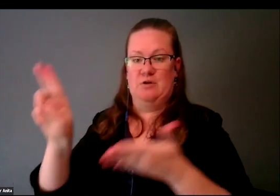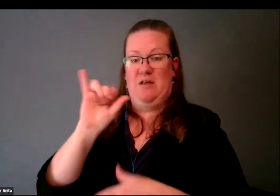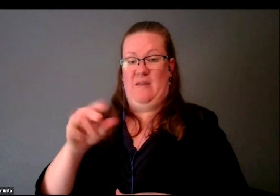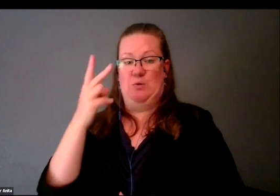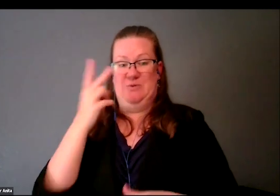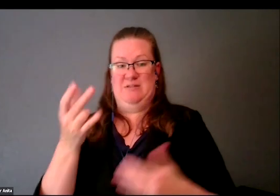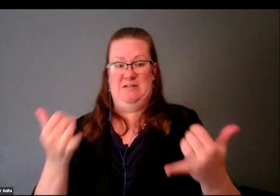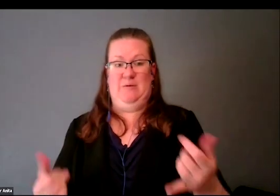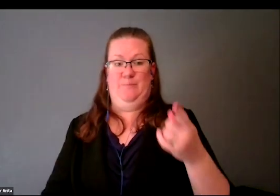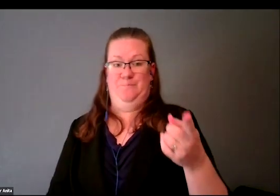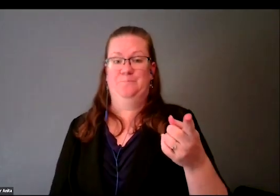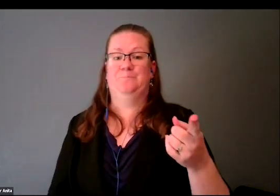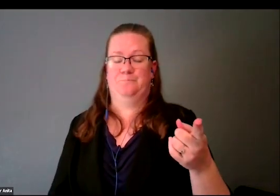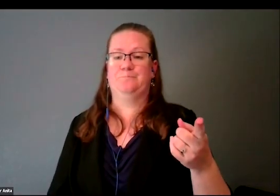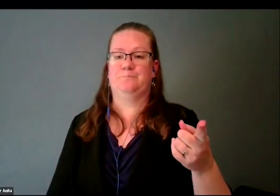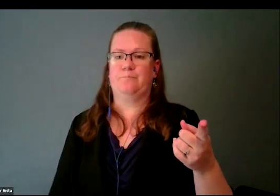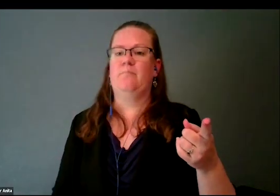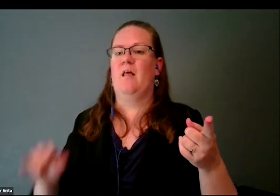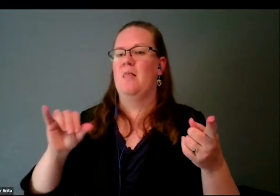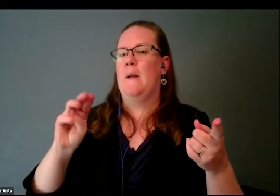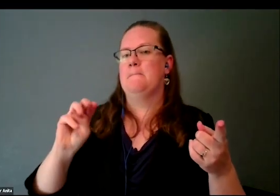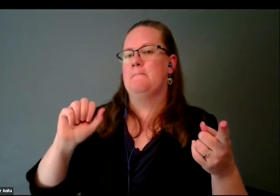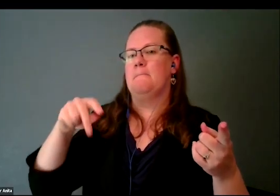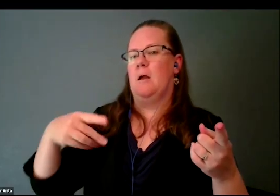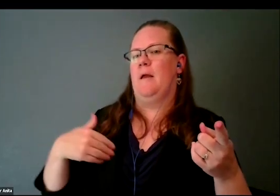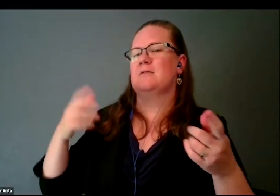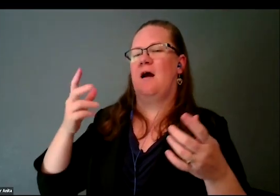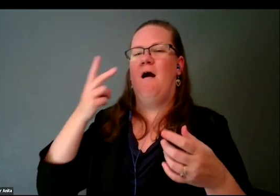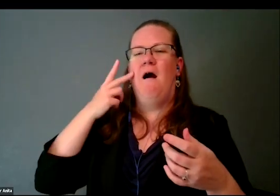a high contrast print layer that's mounted beneath